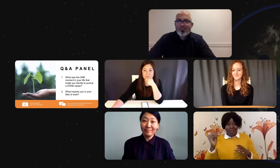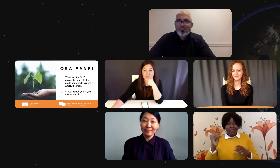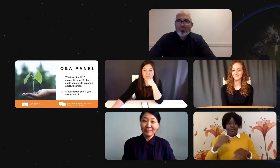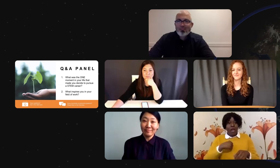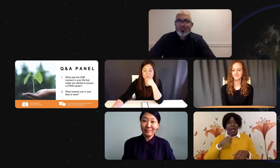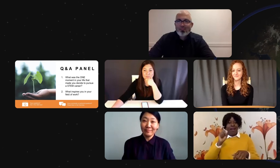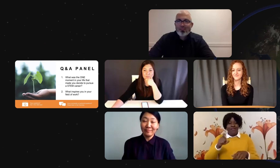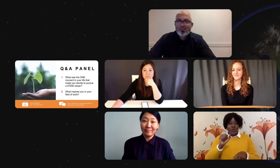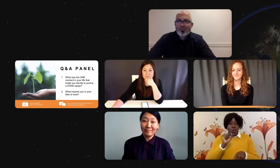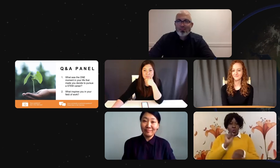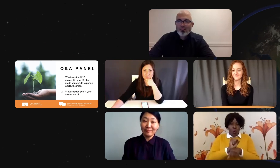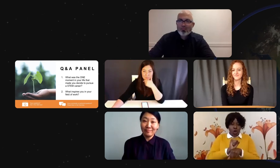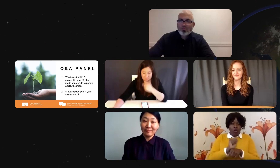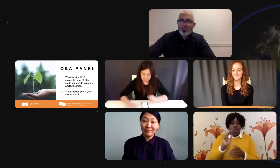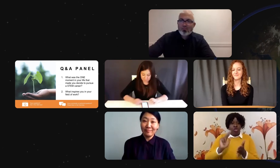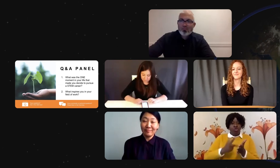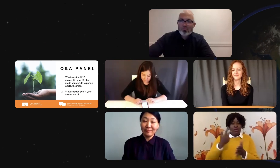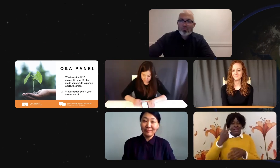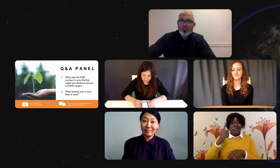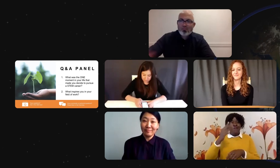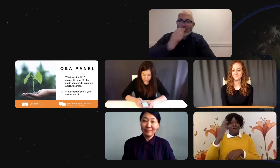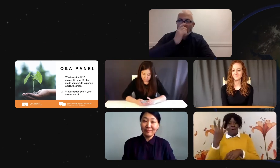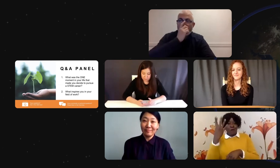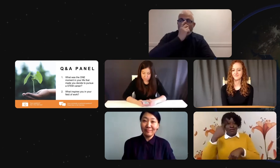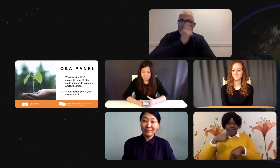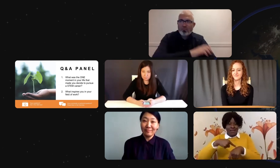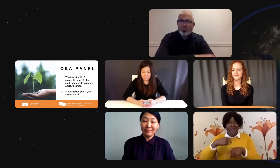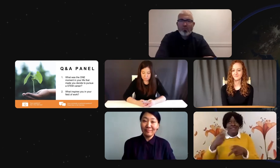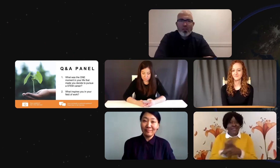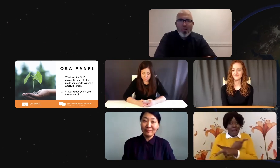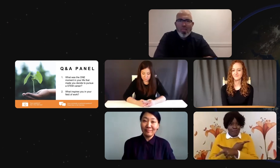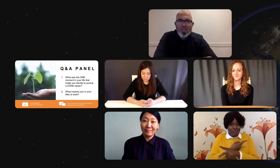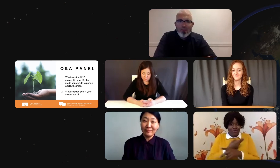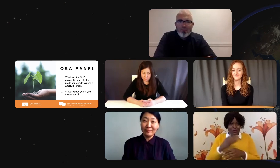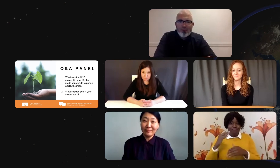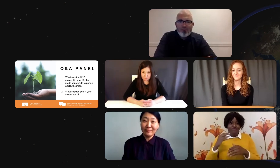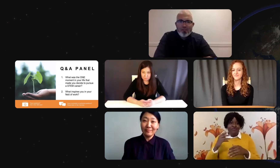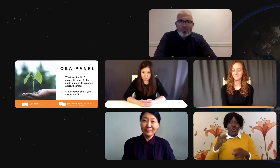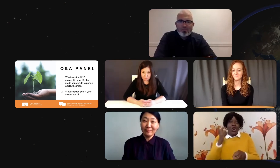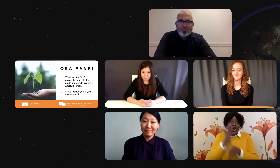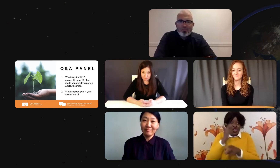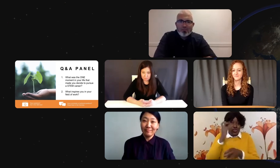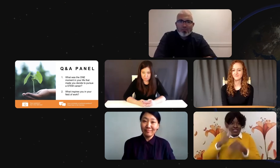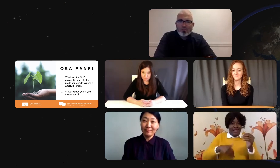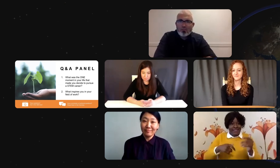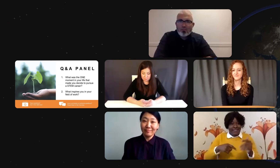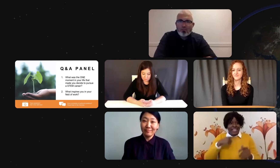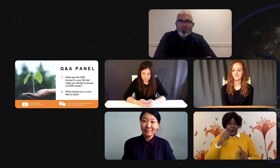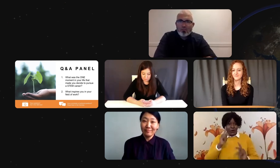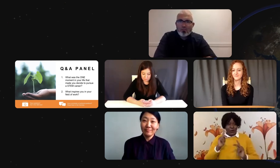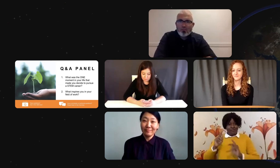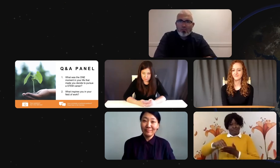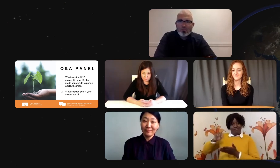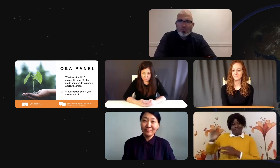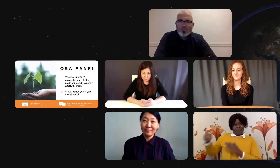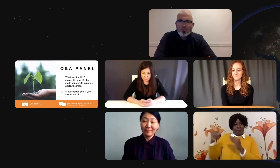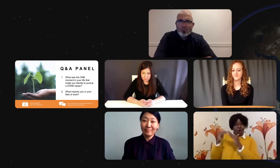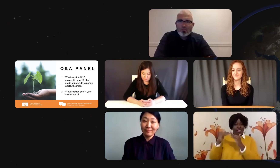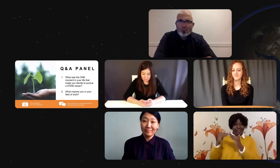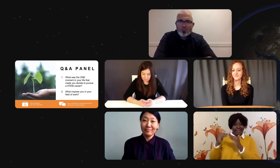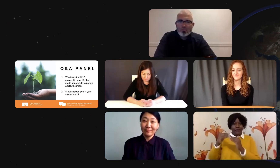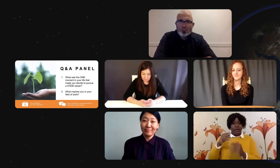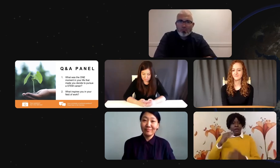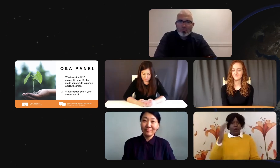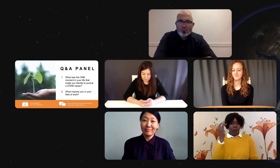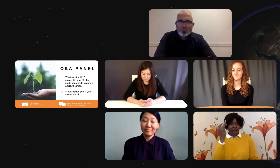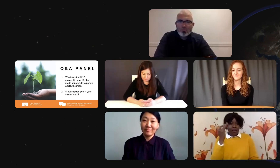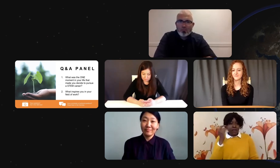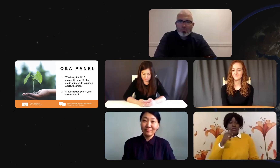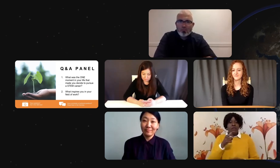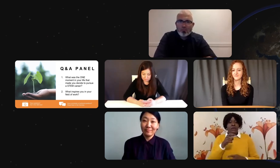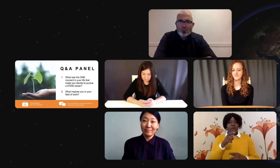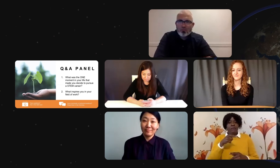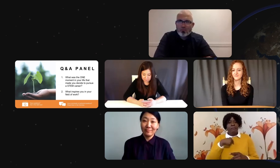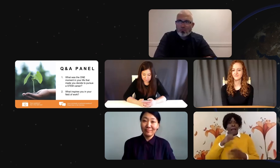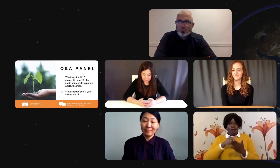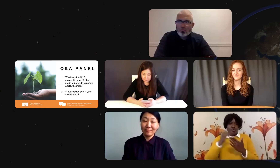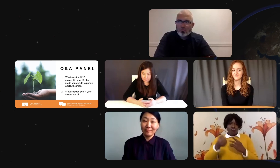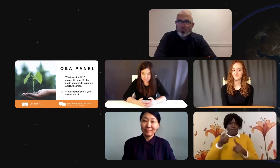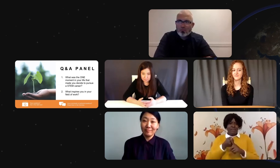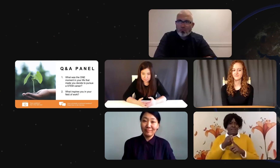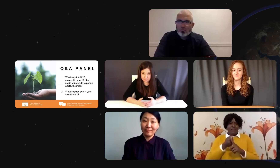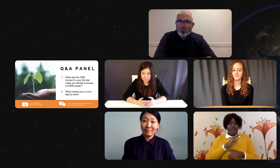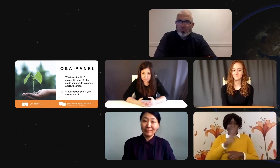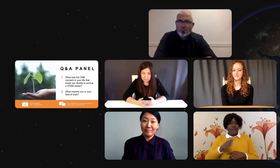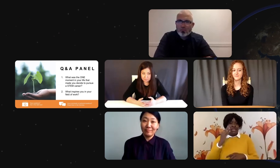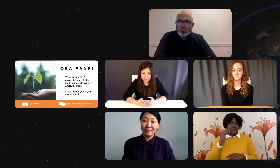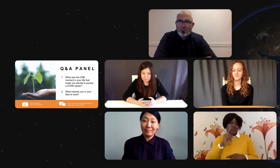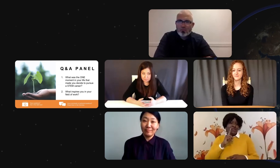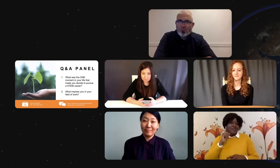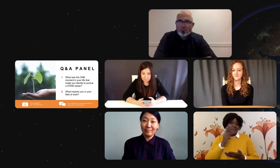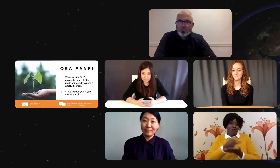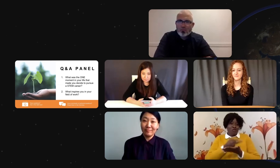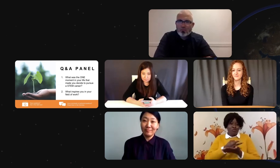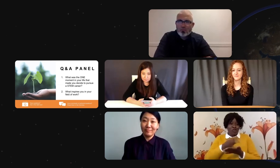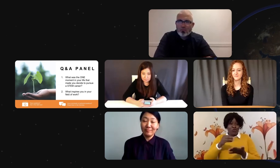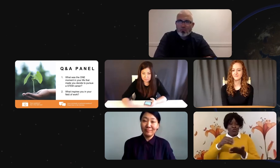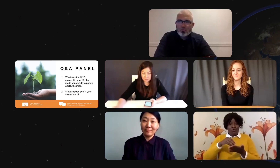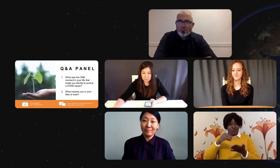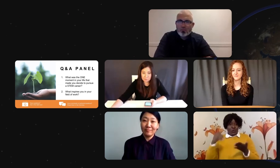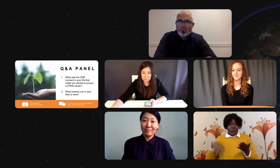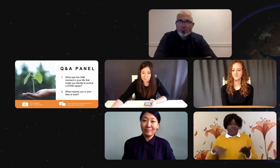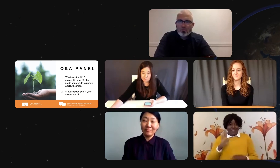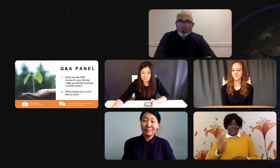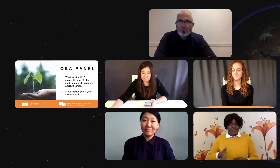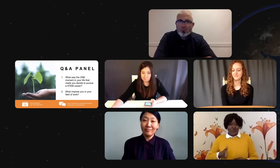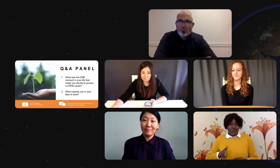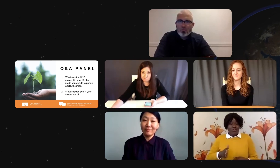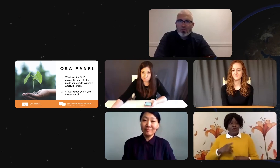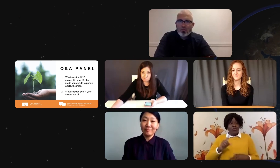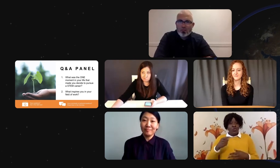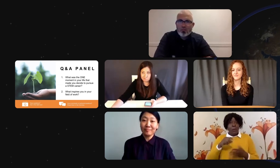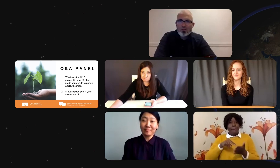And, having to work twice or four times harder than my hearing counterparts.